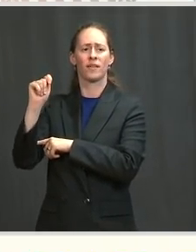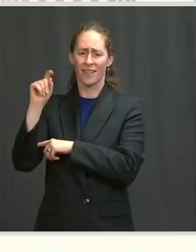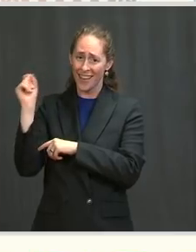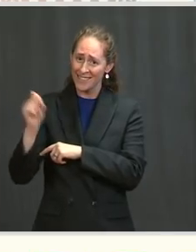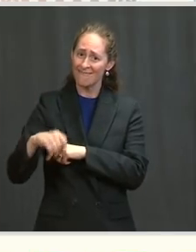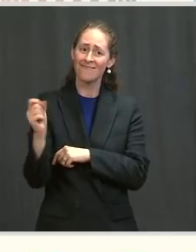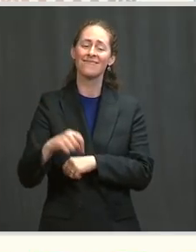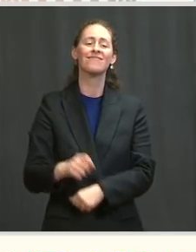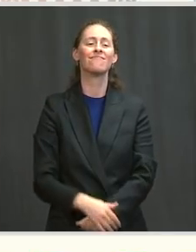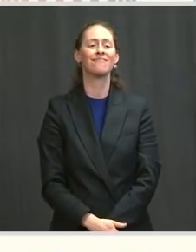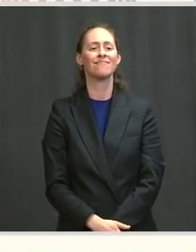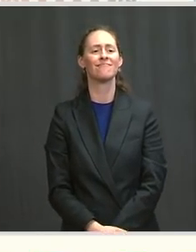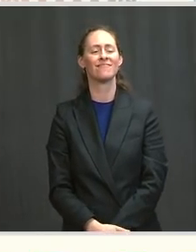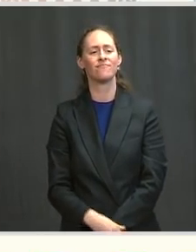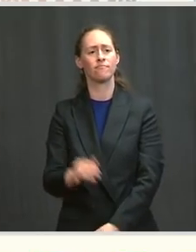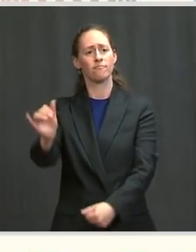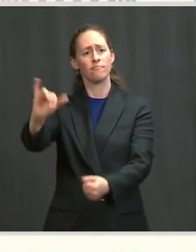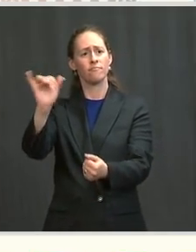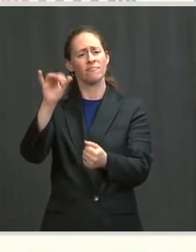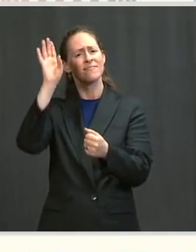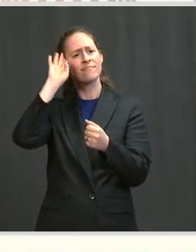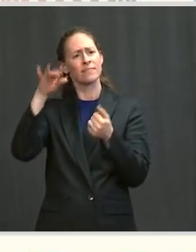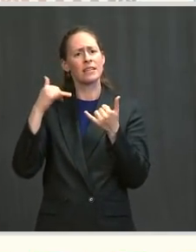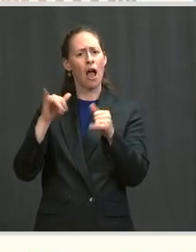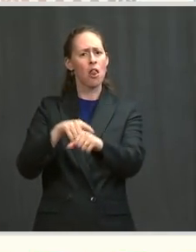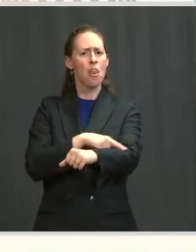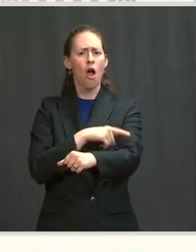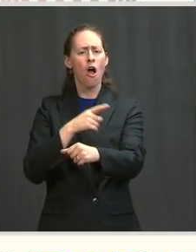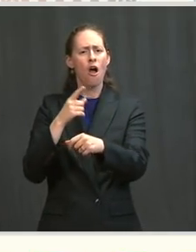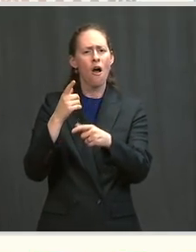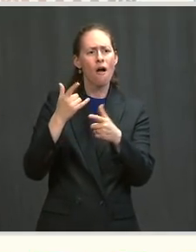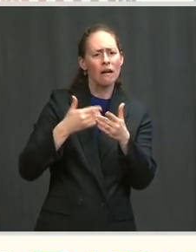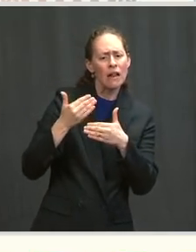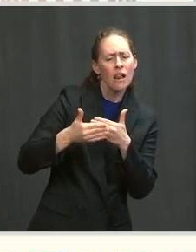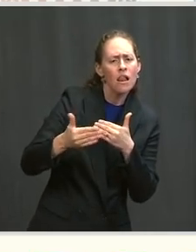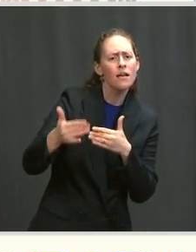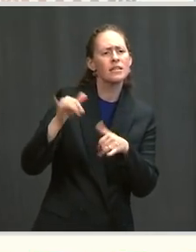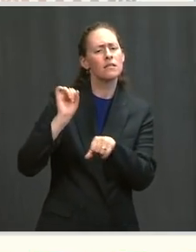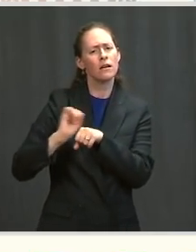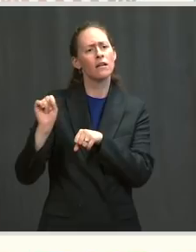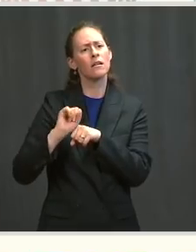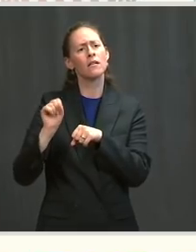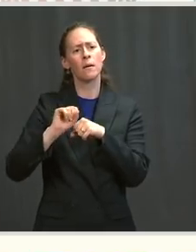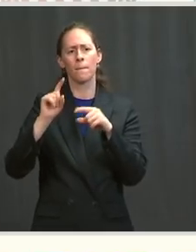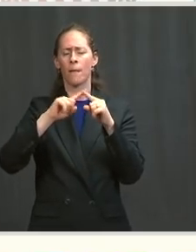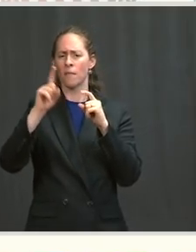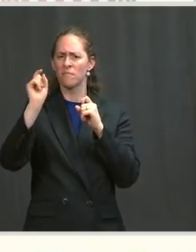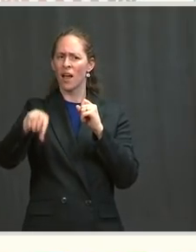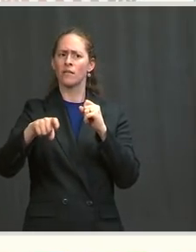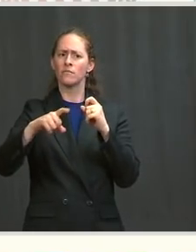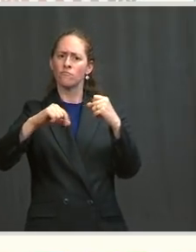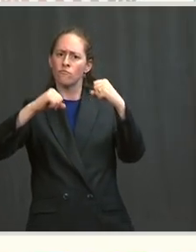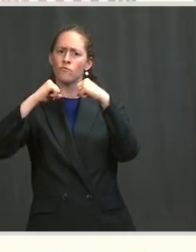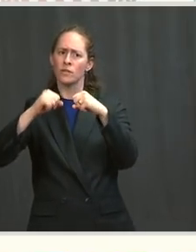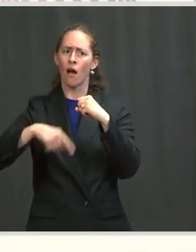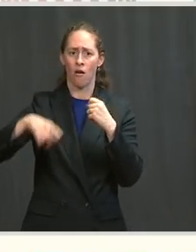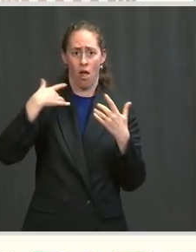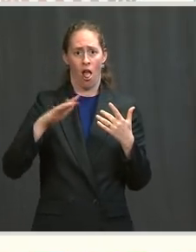but I know we still have a long way to go, a lot of work to do. But we must protect the gains we've made and fend off the cruel and unconscionable attacks